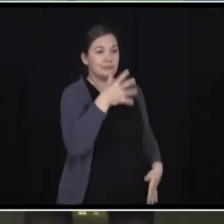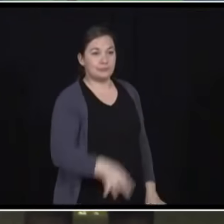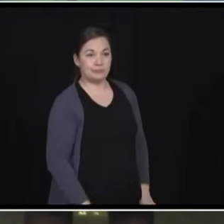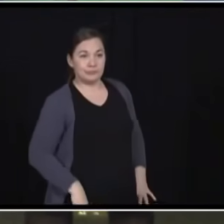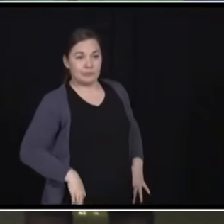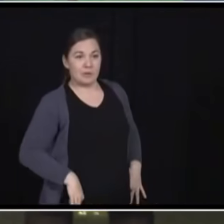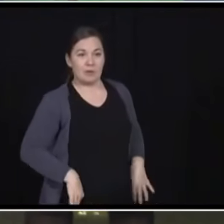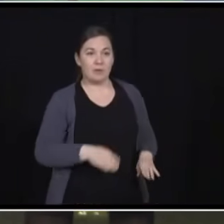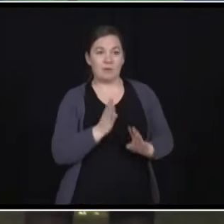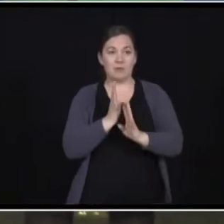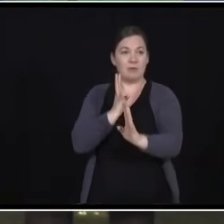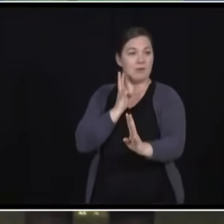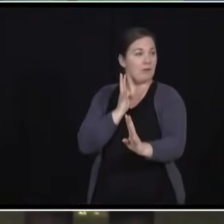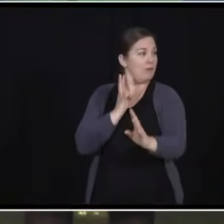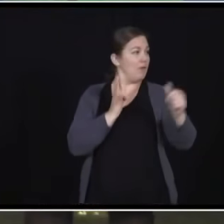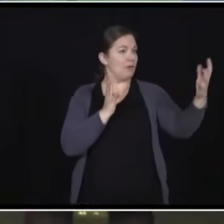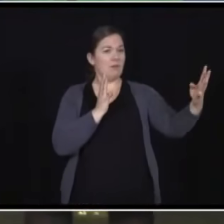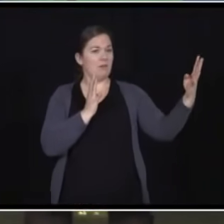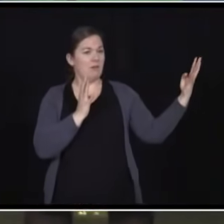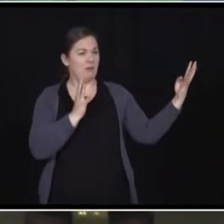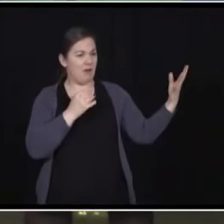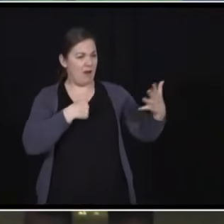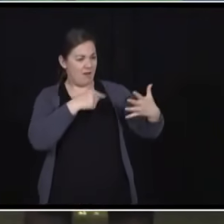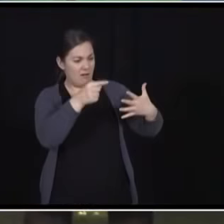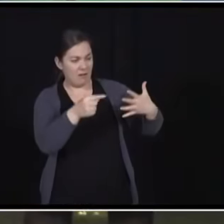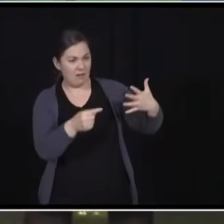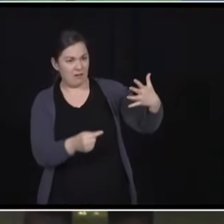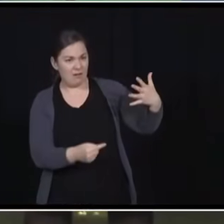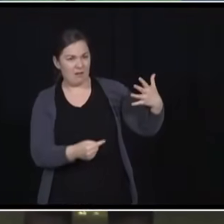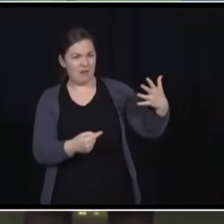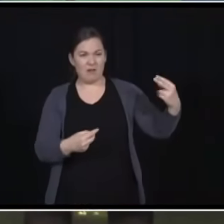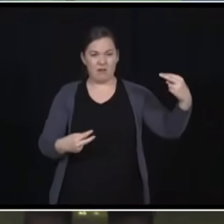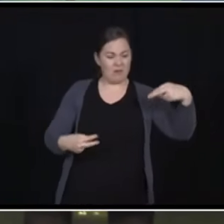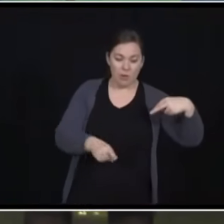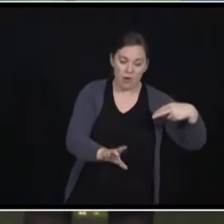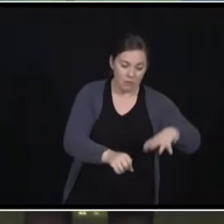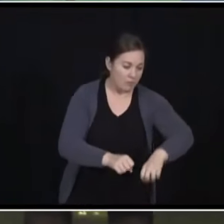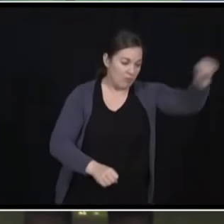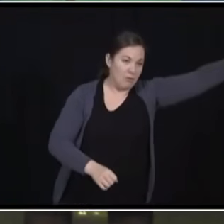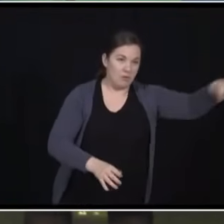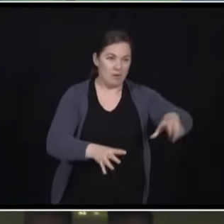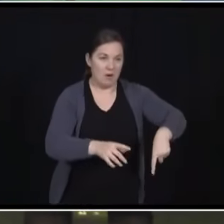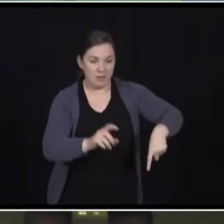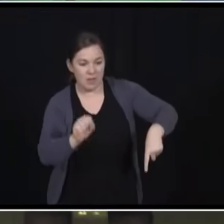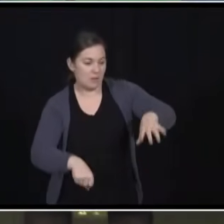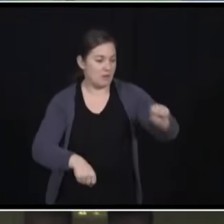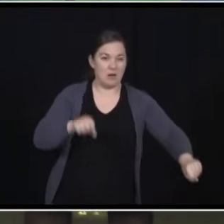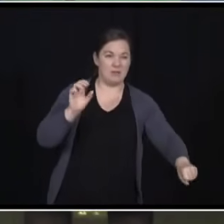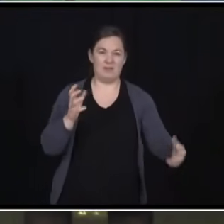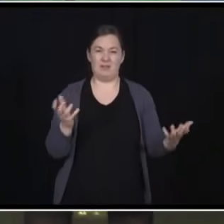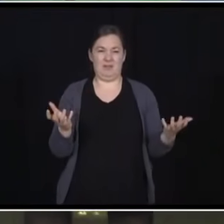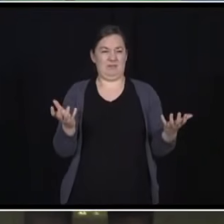jeans, throws it in their shopping cart and they have 100 people behind the shopping and items